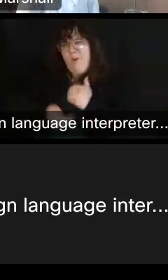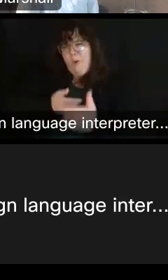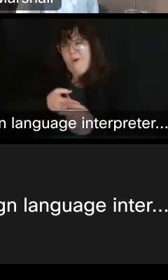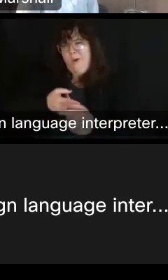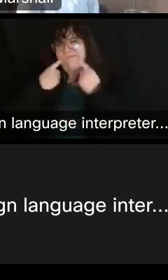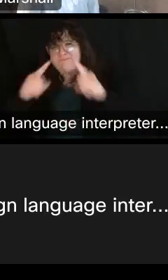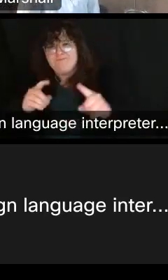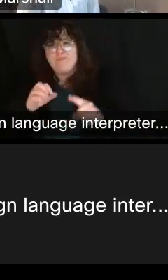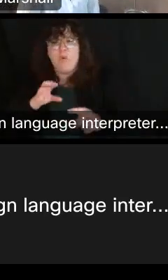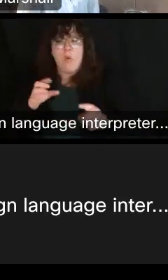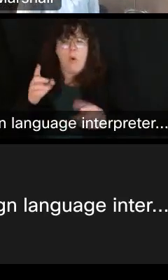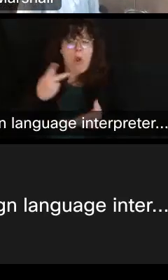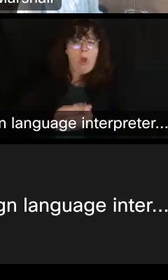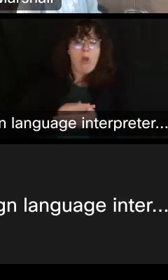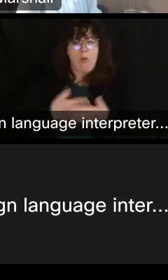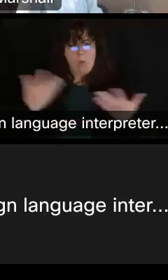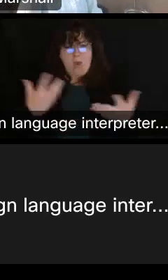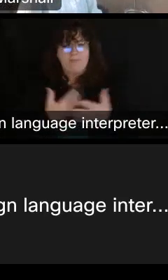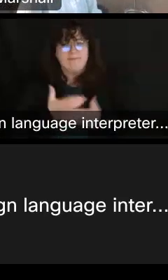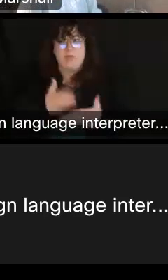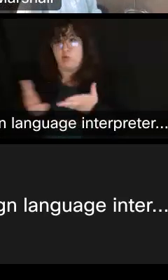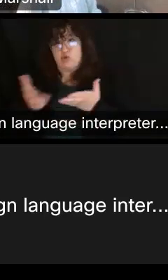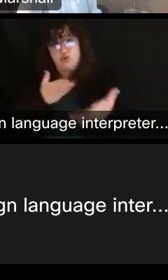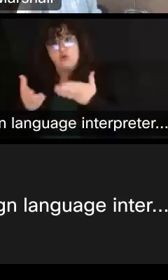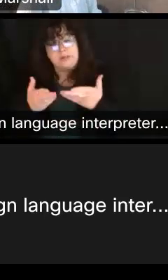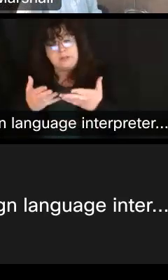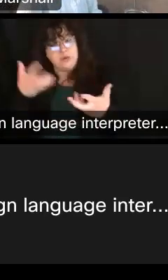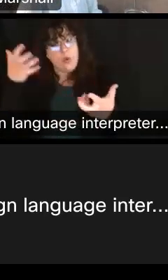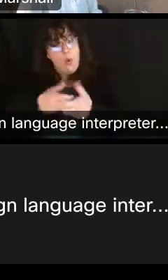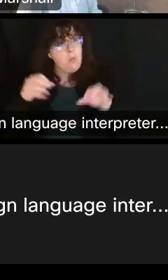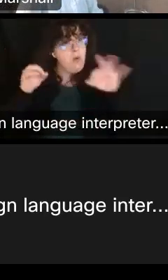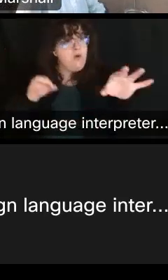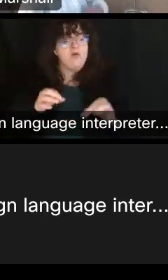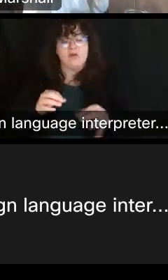the goals, isn't working, and maybe one of your goals is just not getting addressed at all. So,